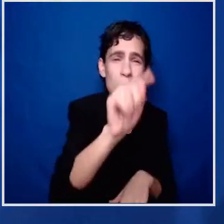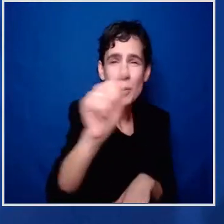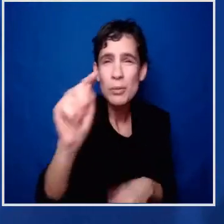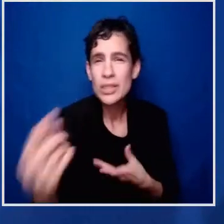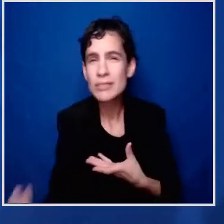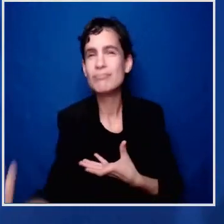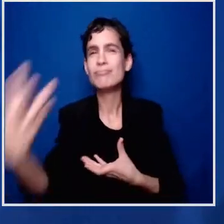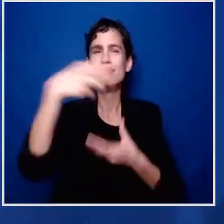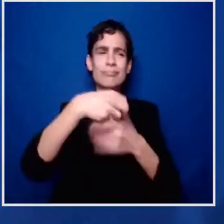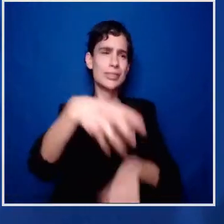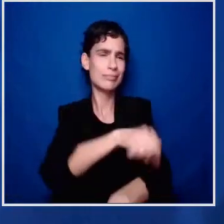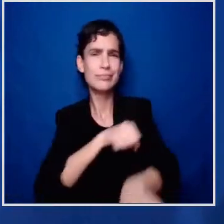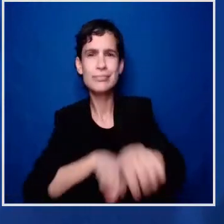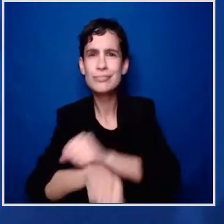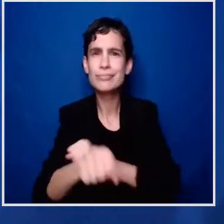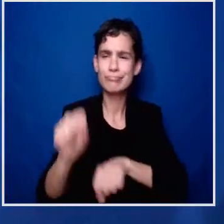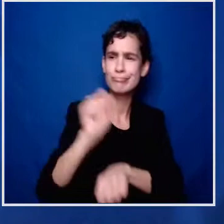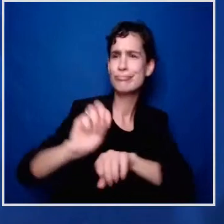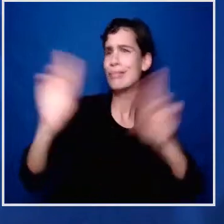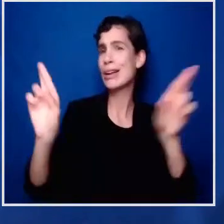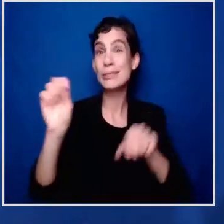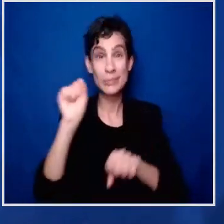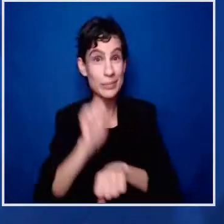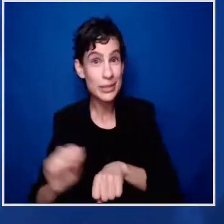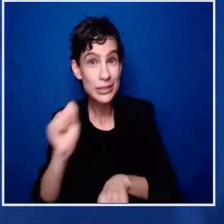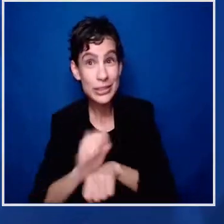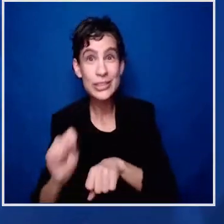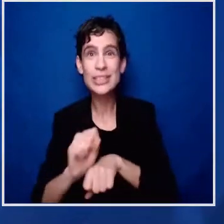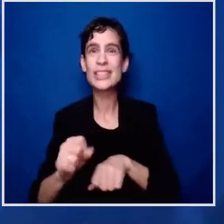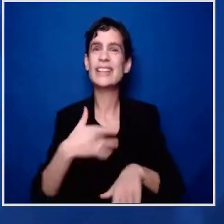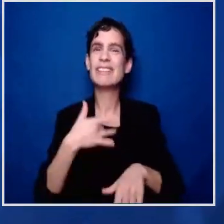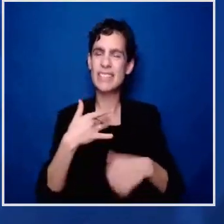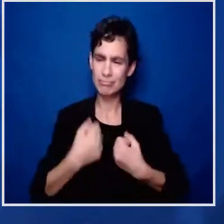NEIGHBORS FIRST. FOR MEETING OUR COUNTRY'S